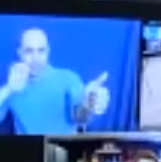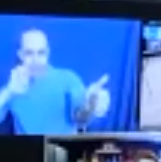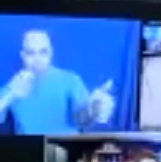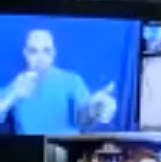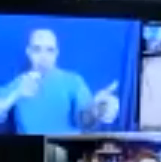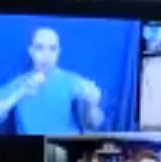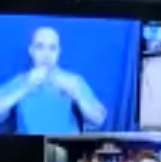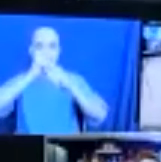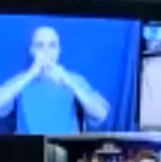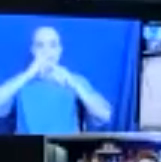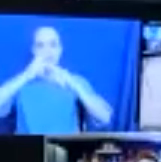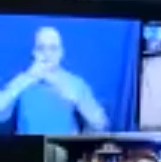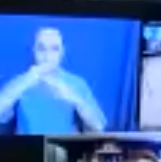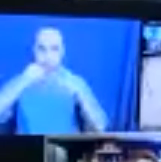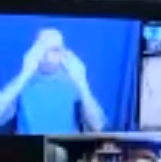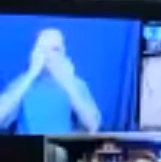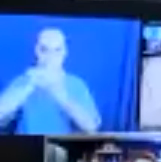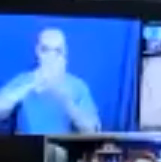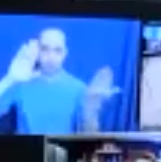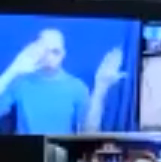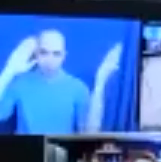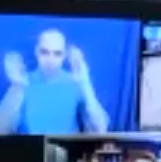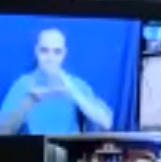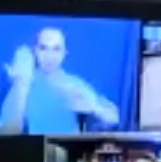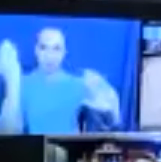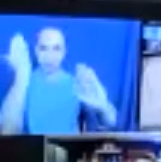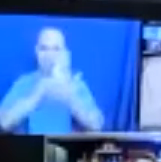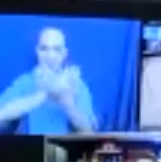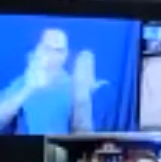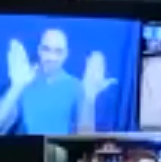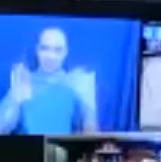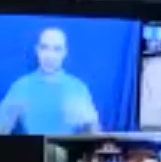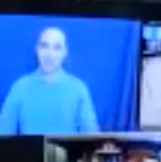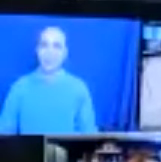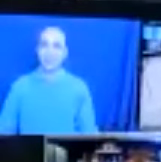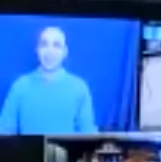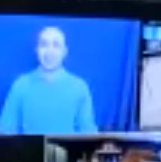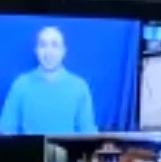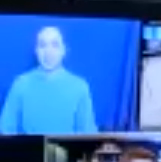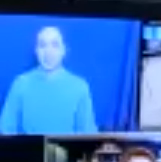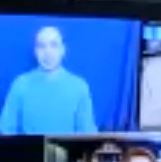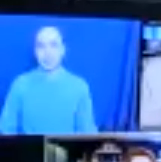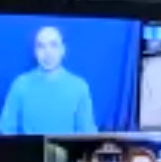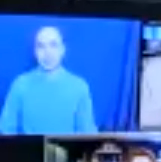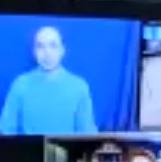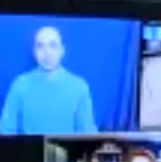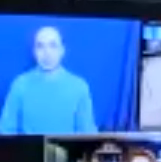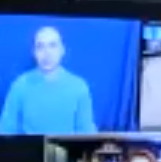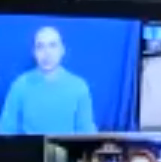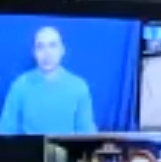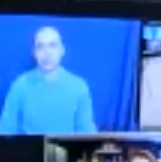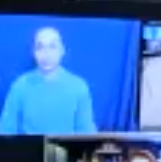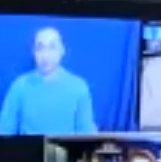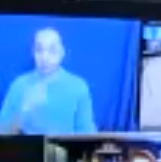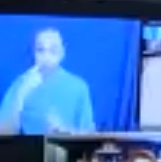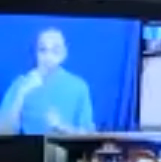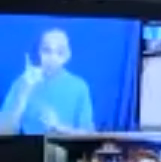IT IS A LITTLE CHALLENGING.